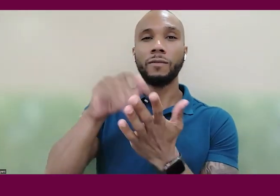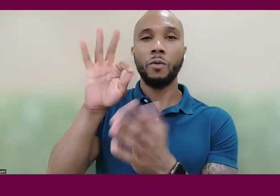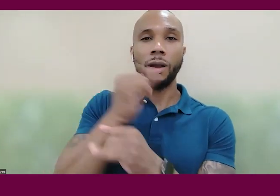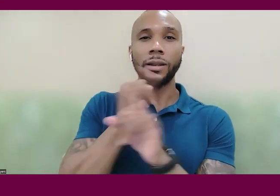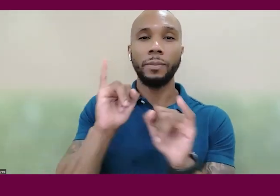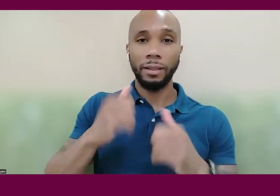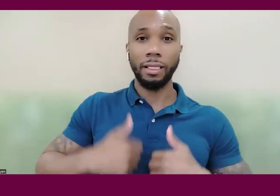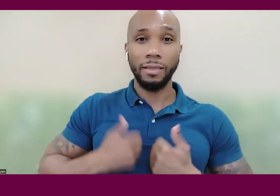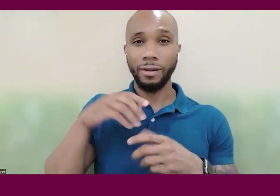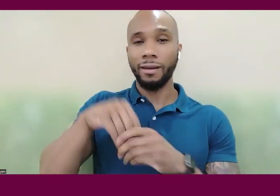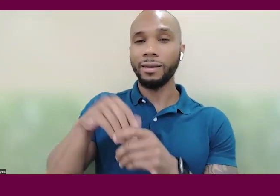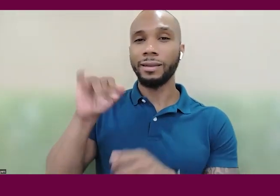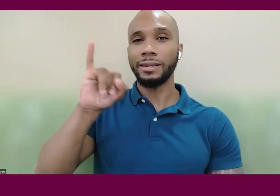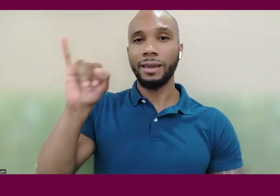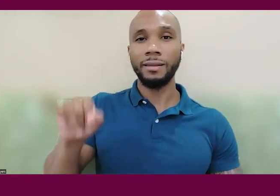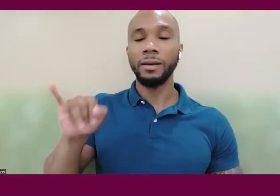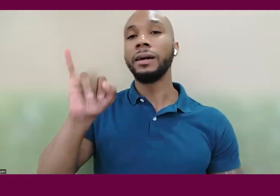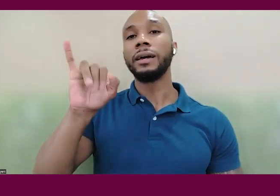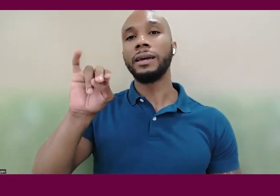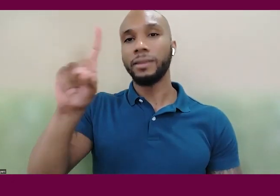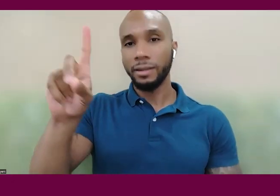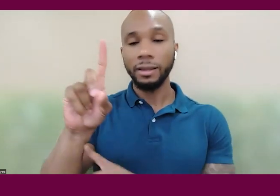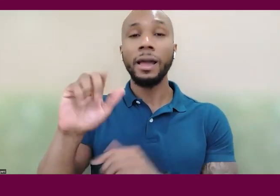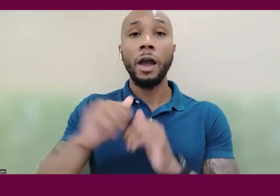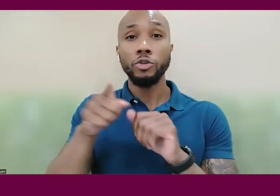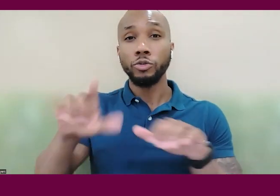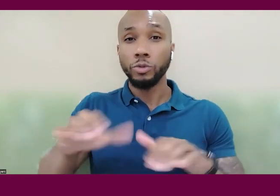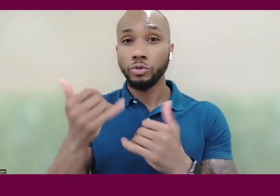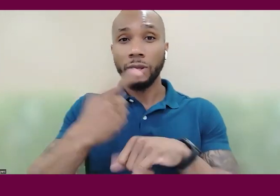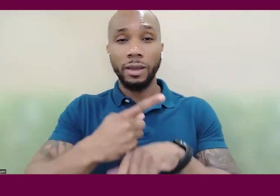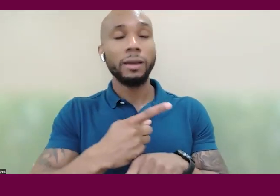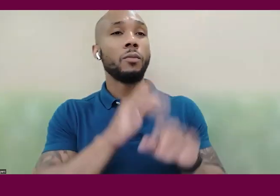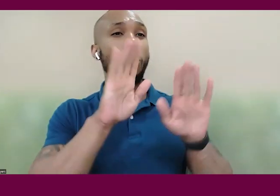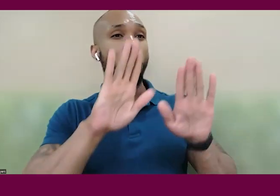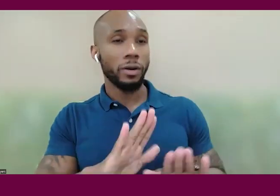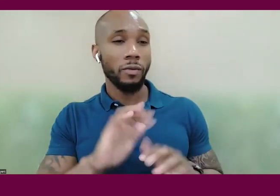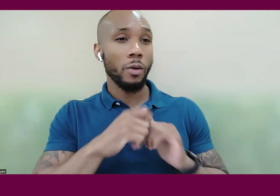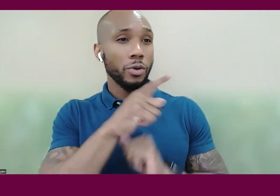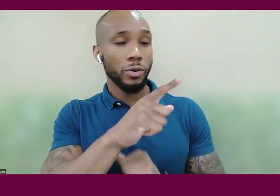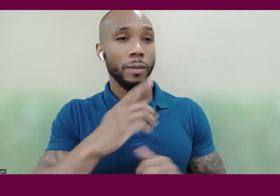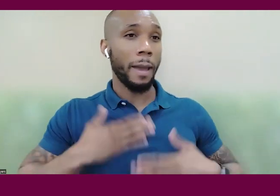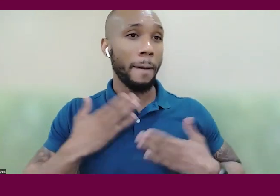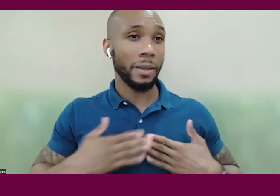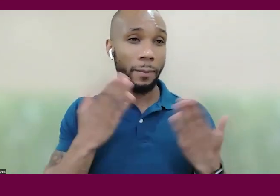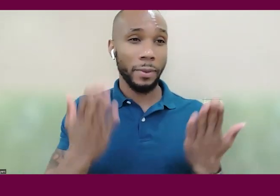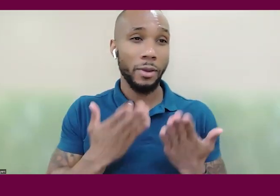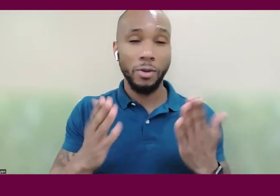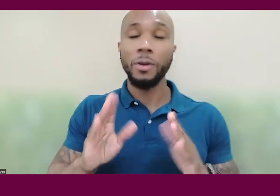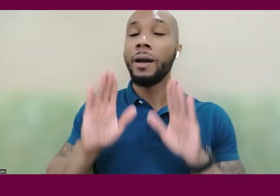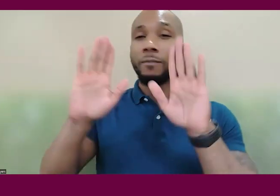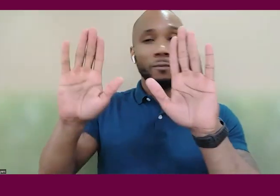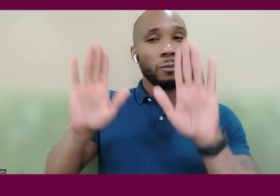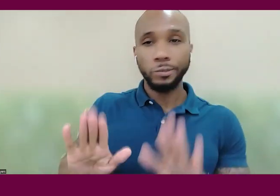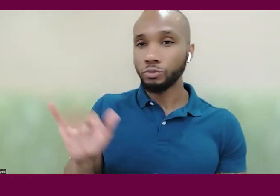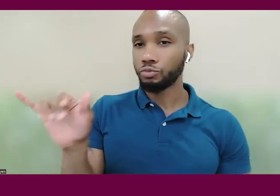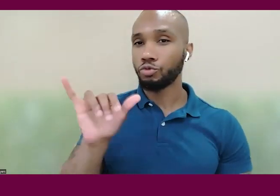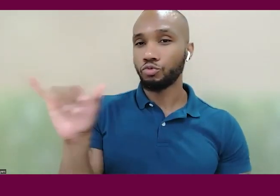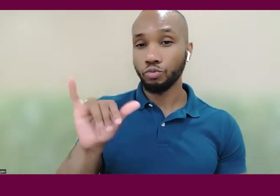Lorrell, how are you doing today? Lorrell Kilpatrick: Oh, I am doing great. How are you? I'm so happy to be here. Ashley Inkumsah: I'm doing fabulous as well.